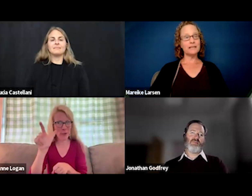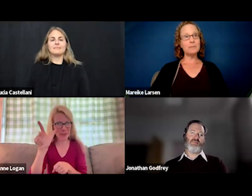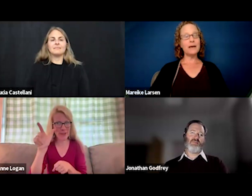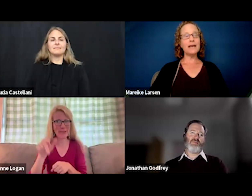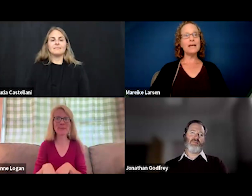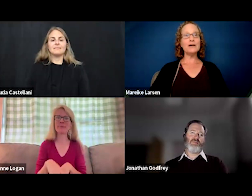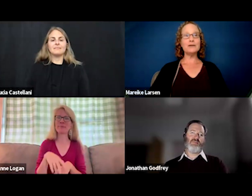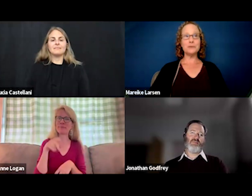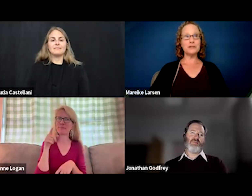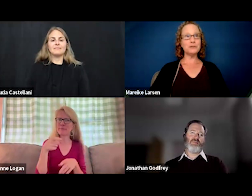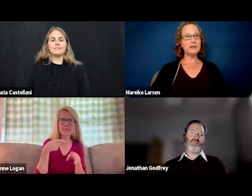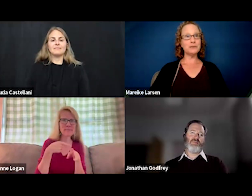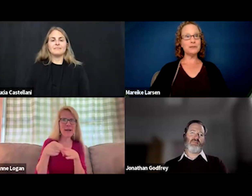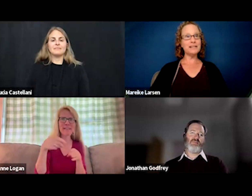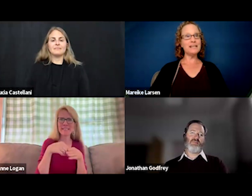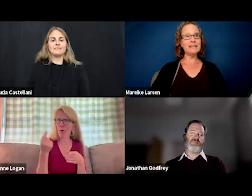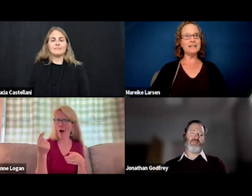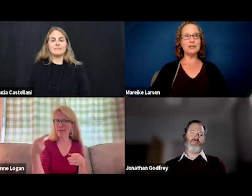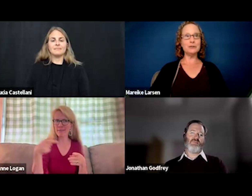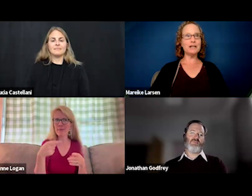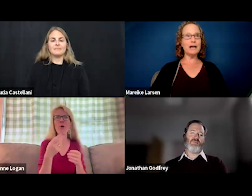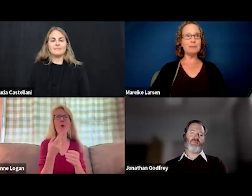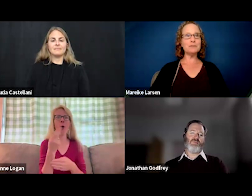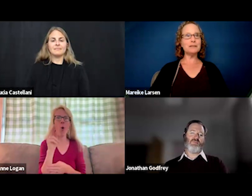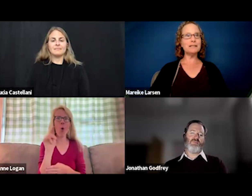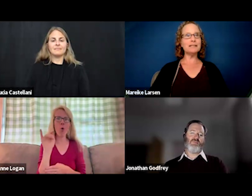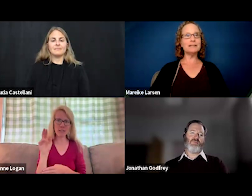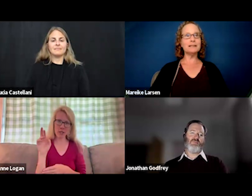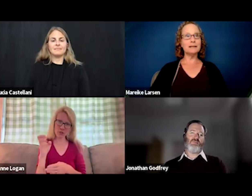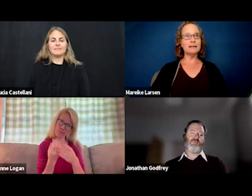in May of 2023. A huge accomplishment.